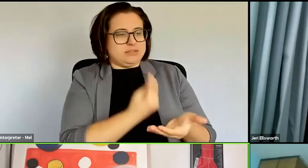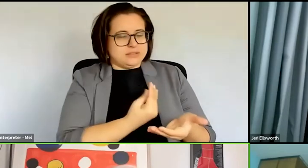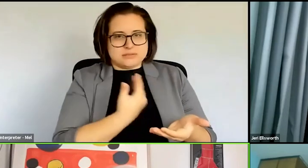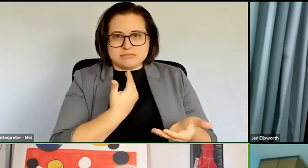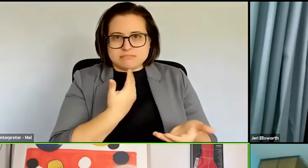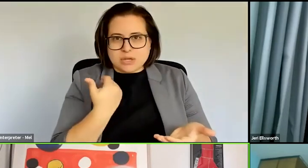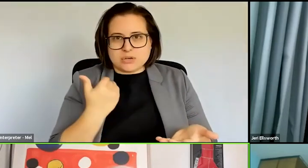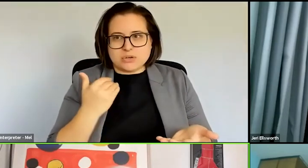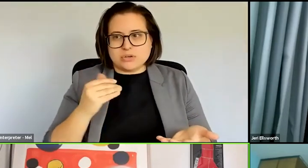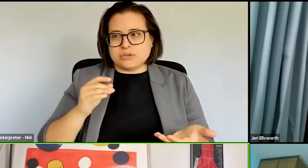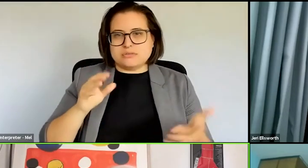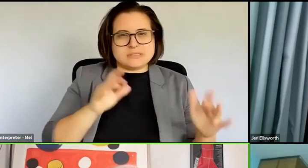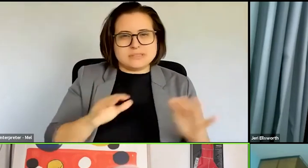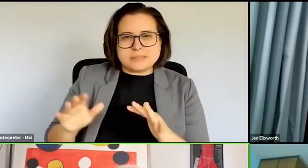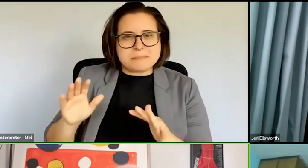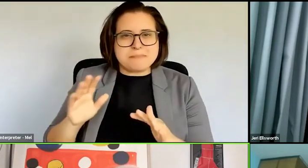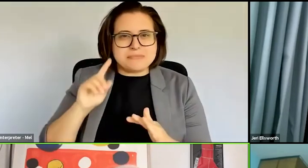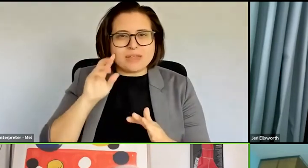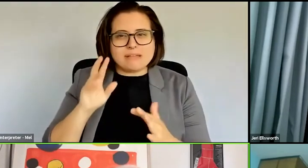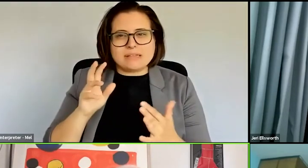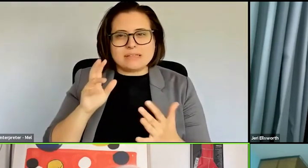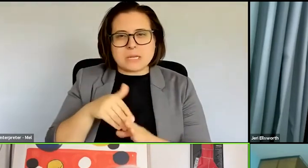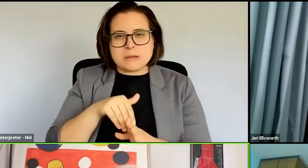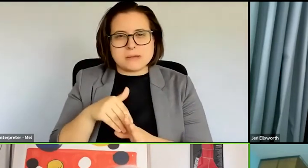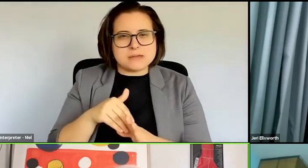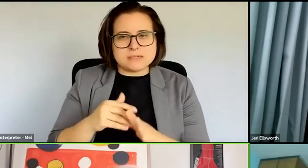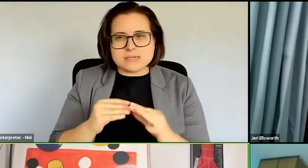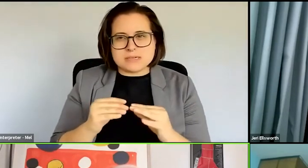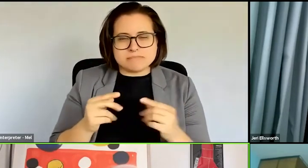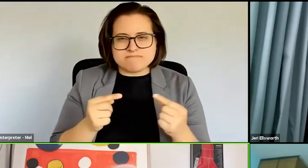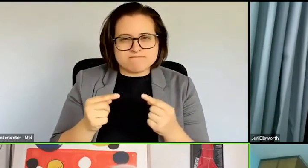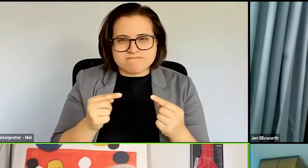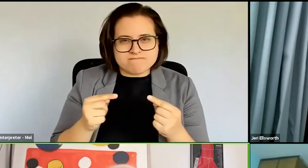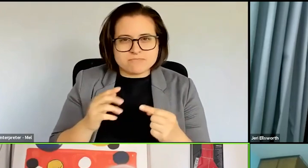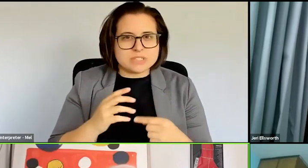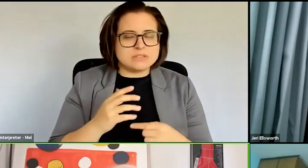is always a tension between the two. The best designers are always wanting things